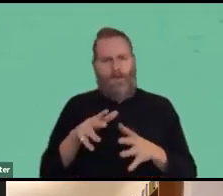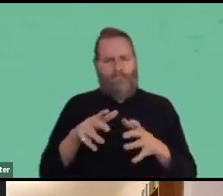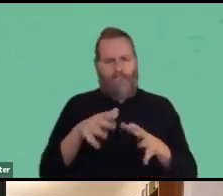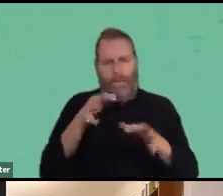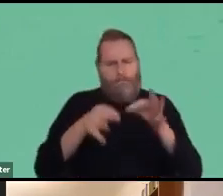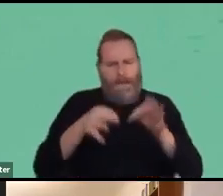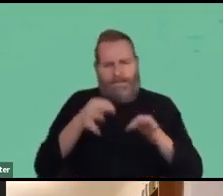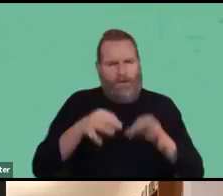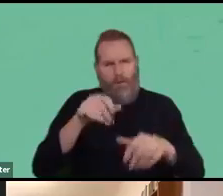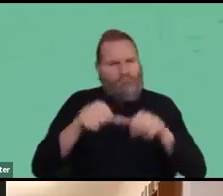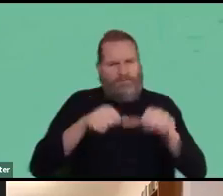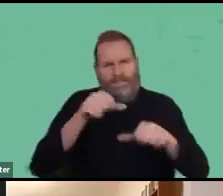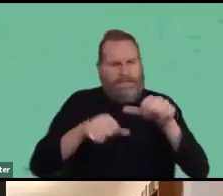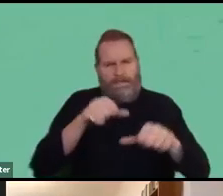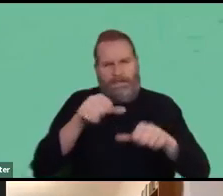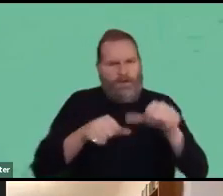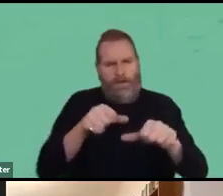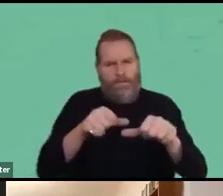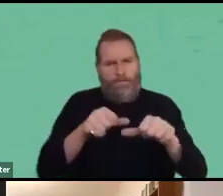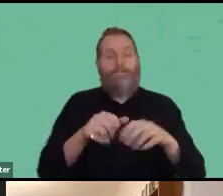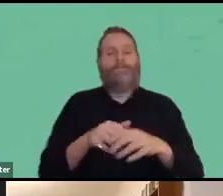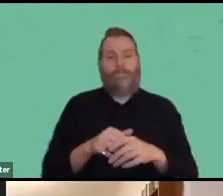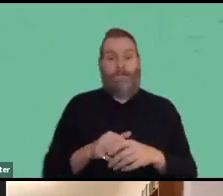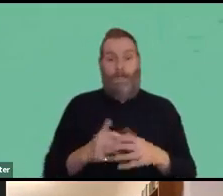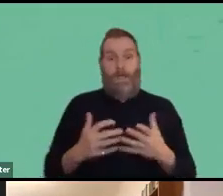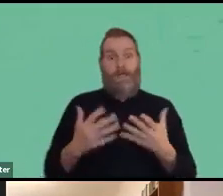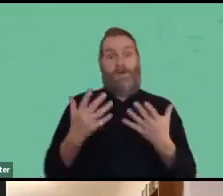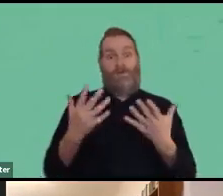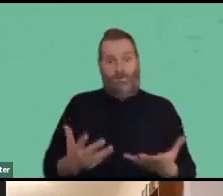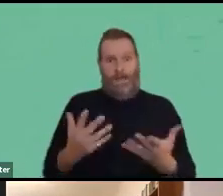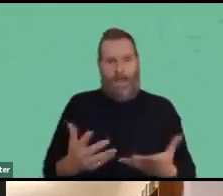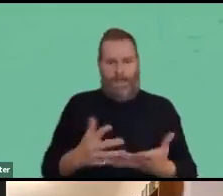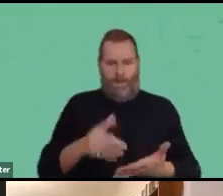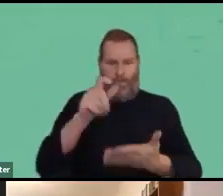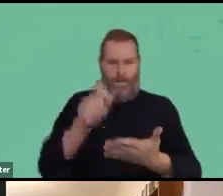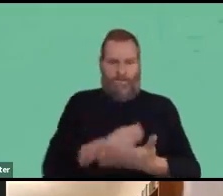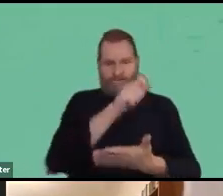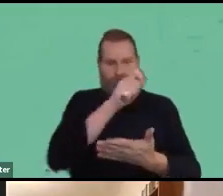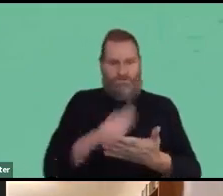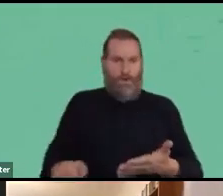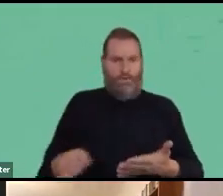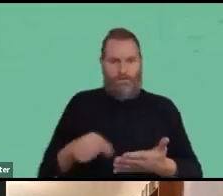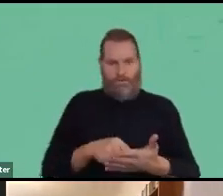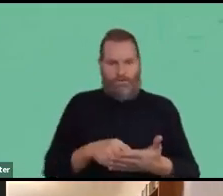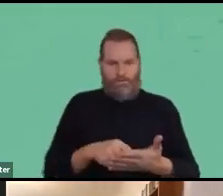um at the end of the session when the vote was taken there was no opposition to the question who